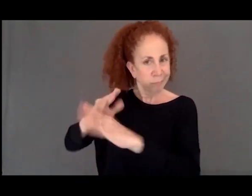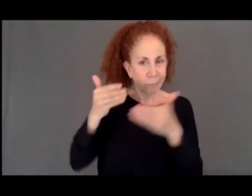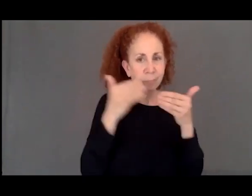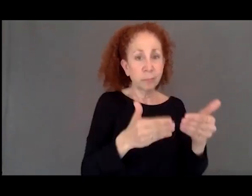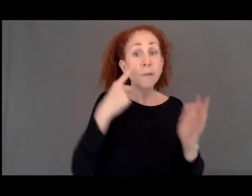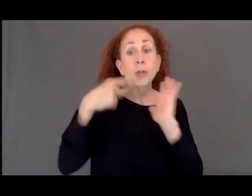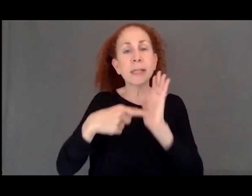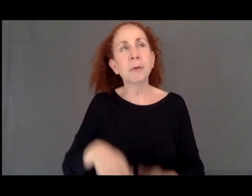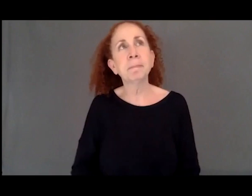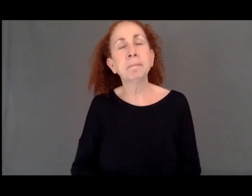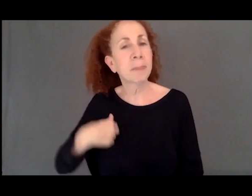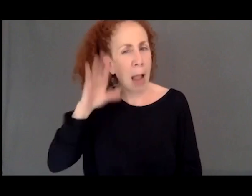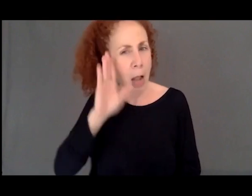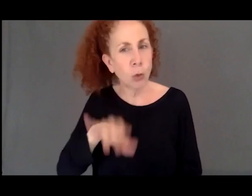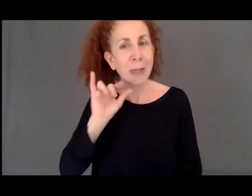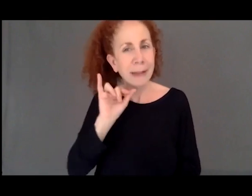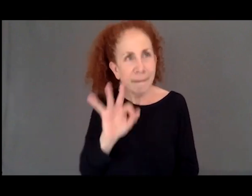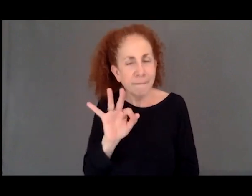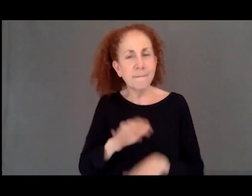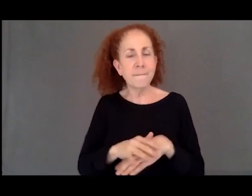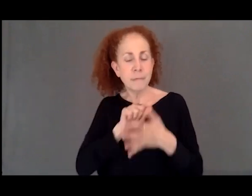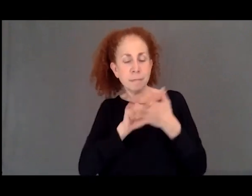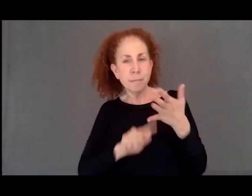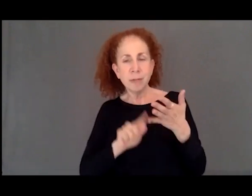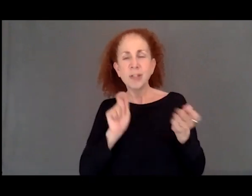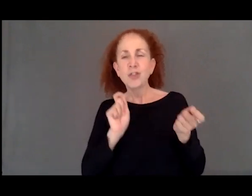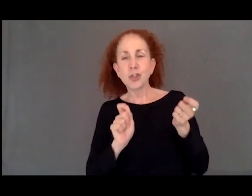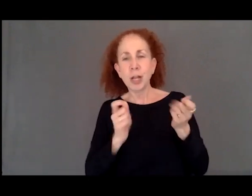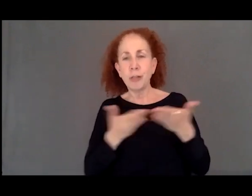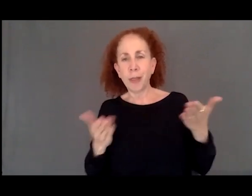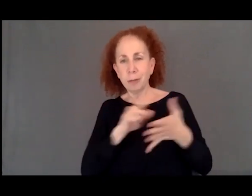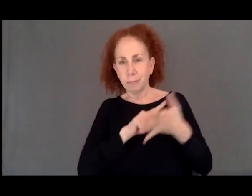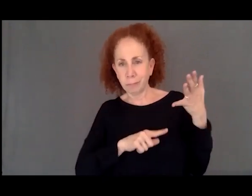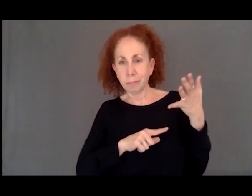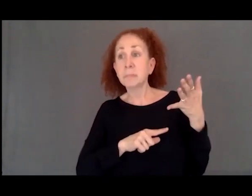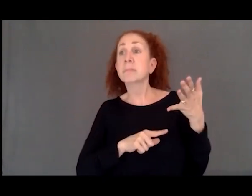For example, I knew that if I would changed the novel in certain ways, it would be more